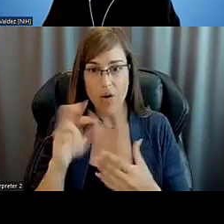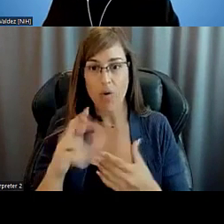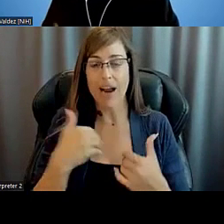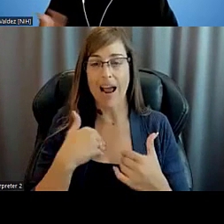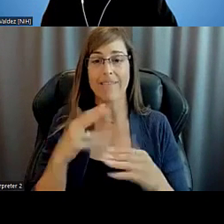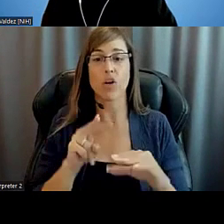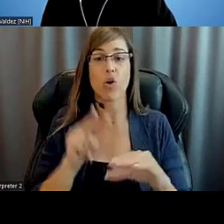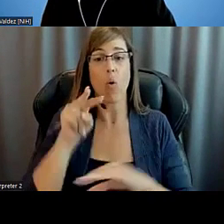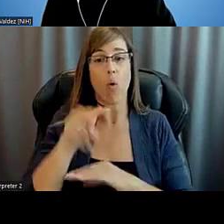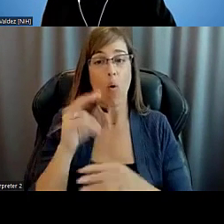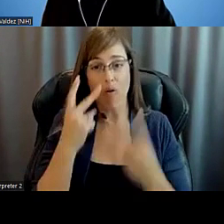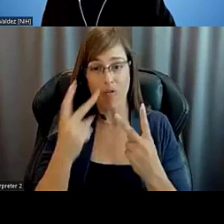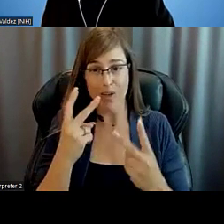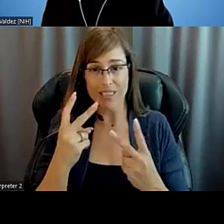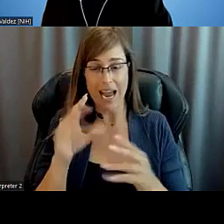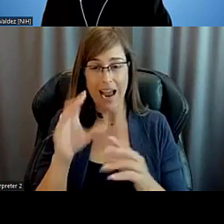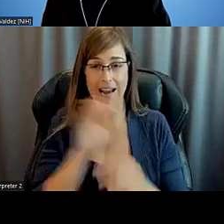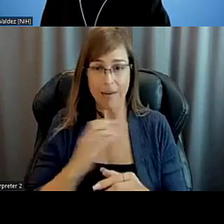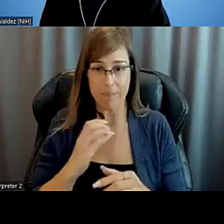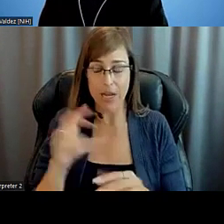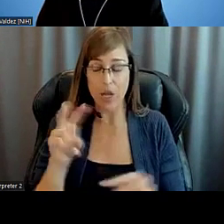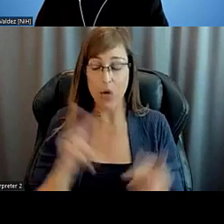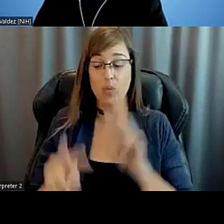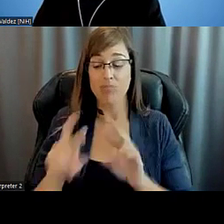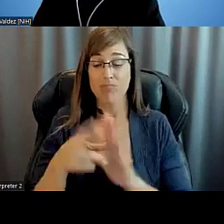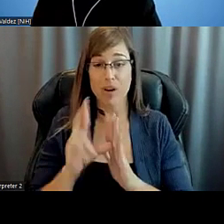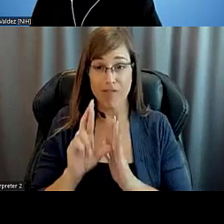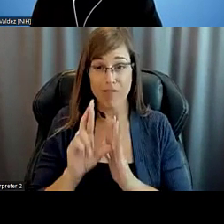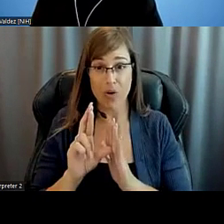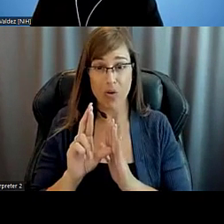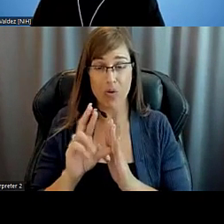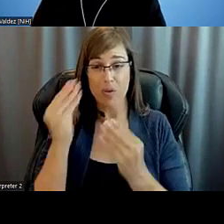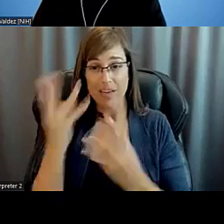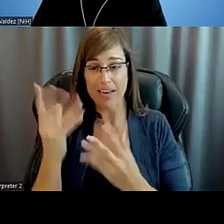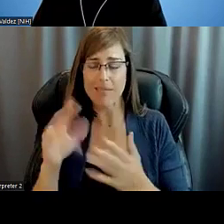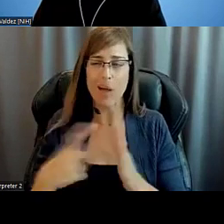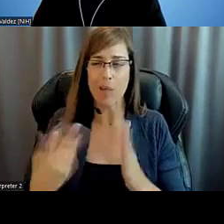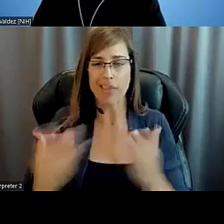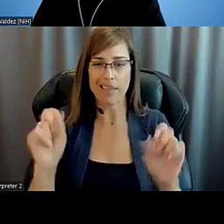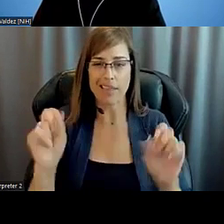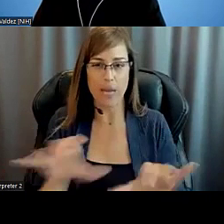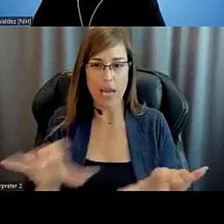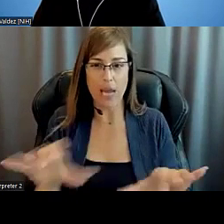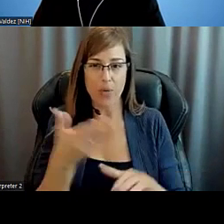review the raw data at the institution. So there's a couple things that we could think about doing here.